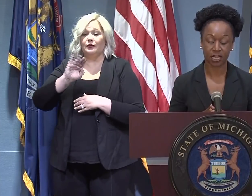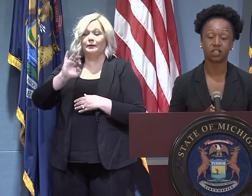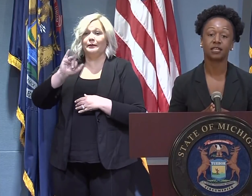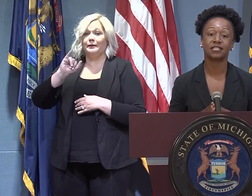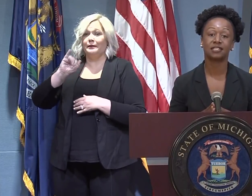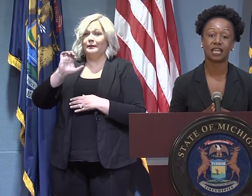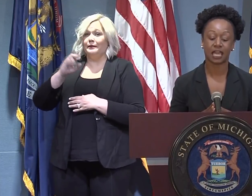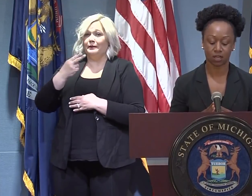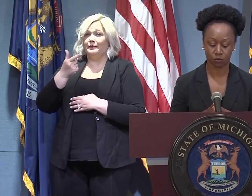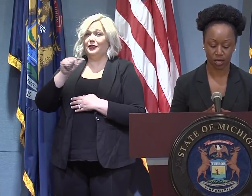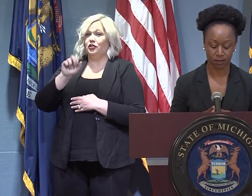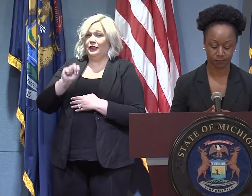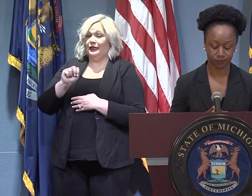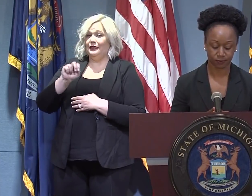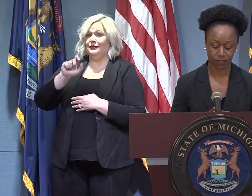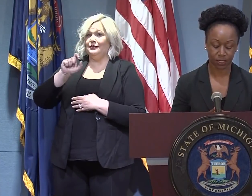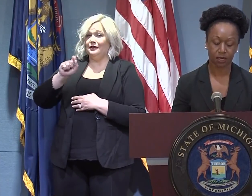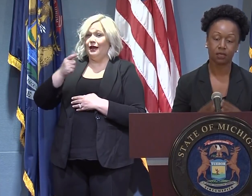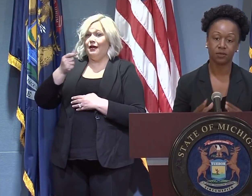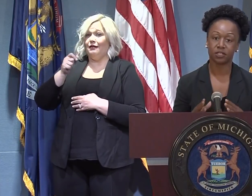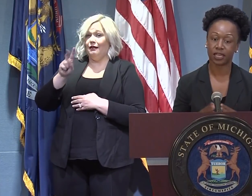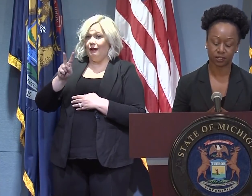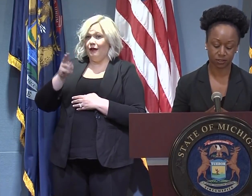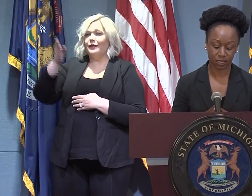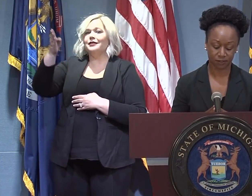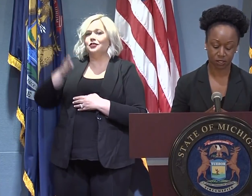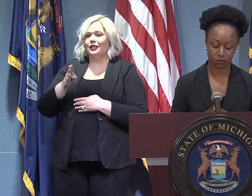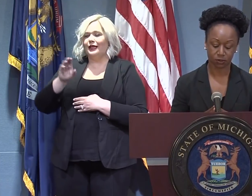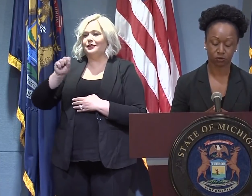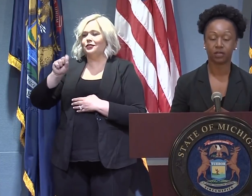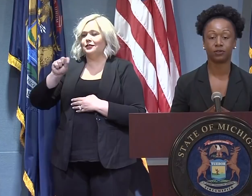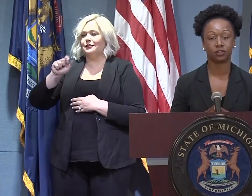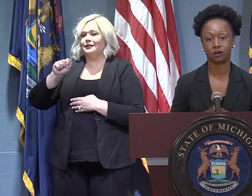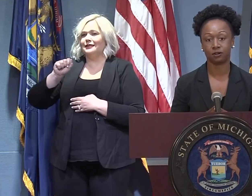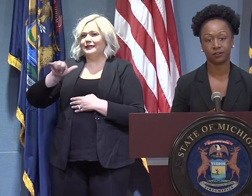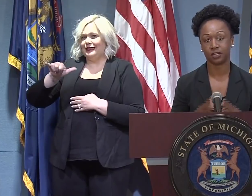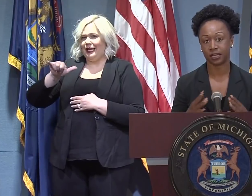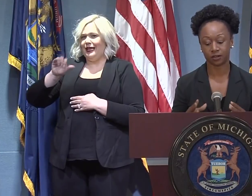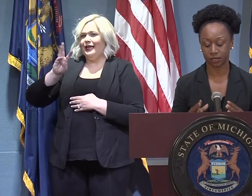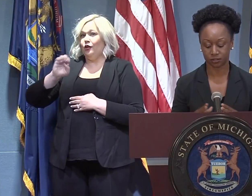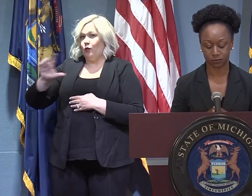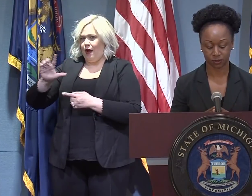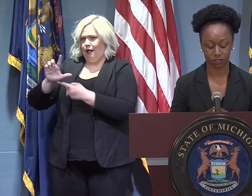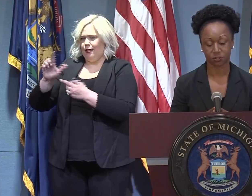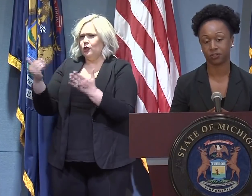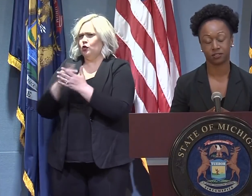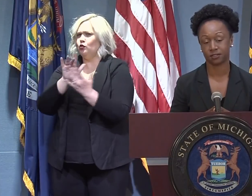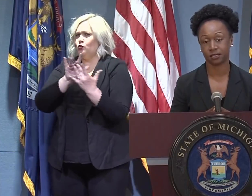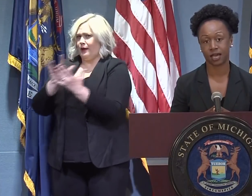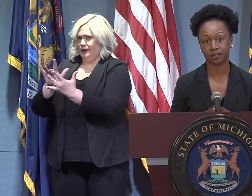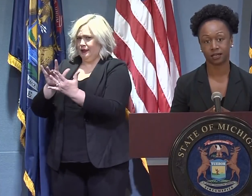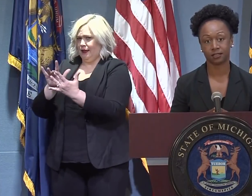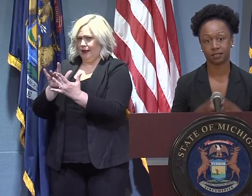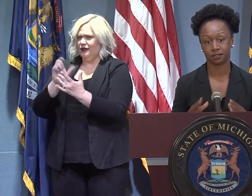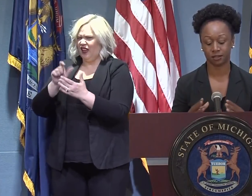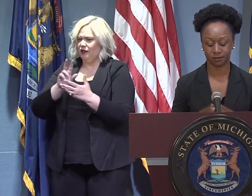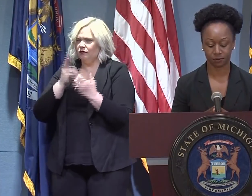THIS AND OTHER RESOURCES ARE AVAILABLE ON OUR NEW WEBSITE